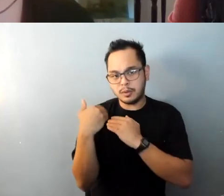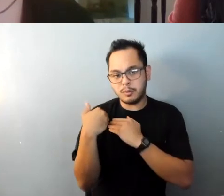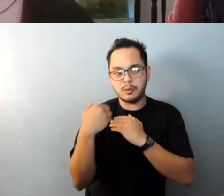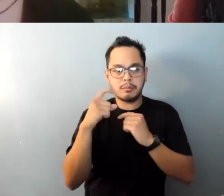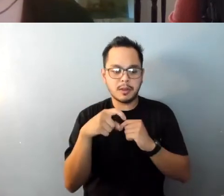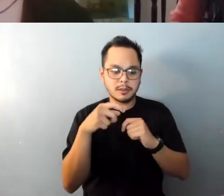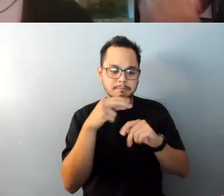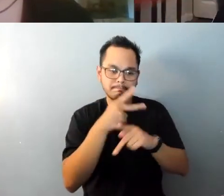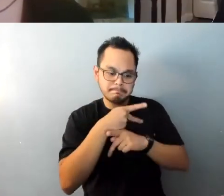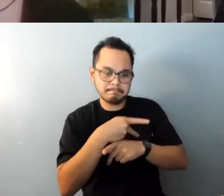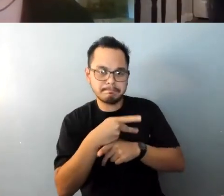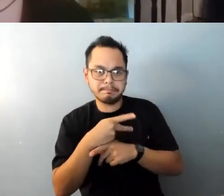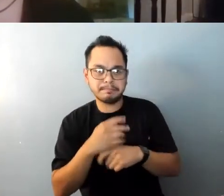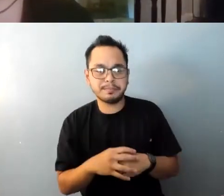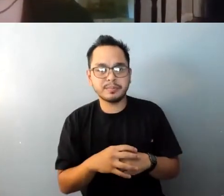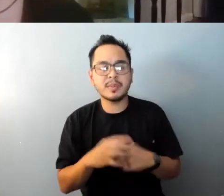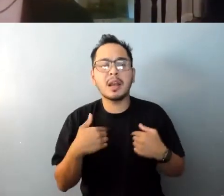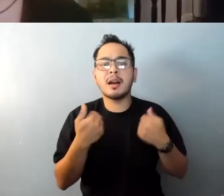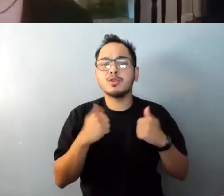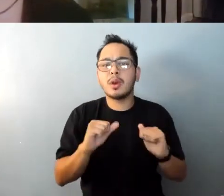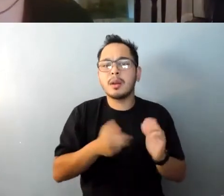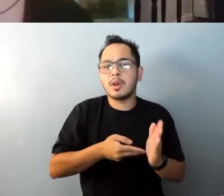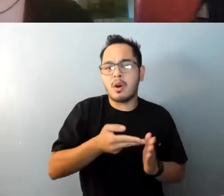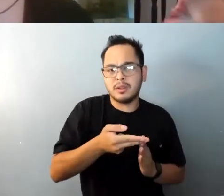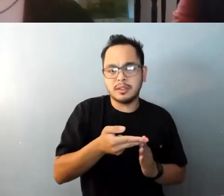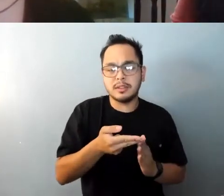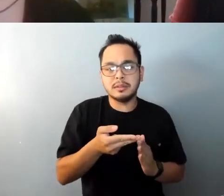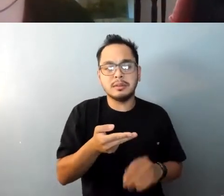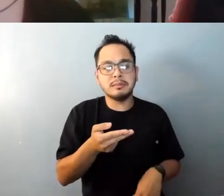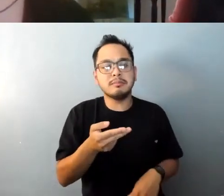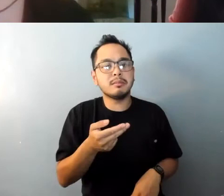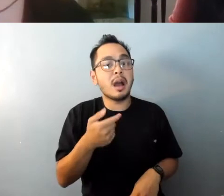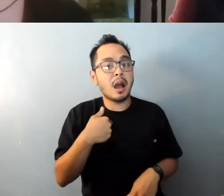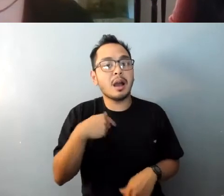I was trying to be about as honest as I could be, especially when I was looking up experiences